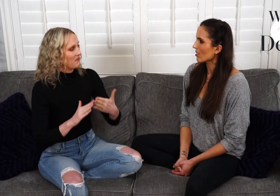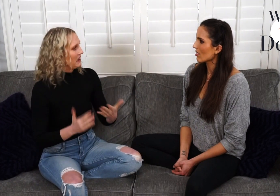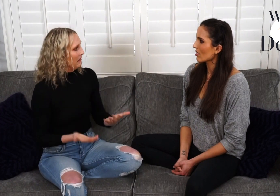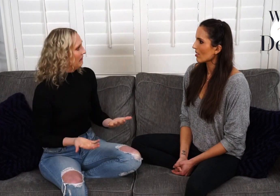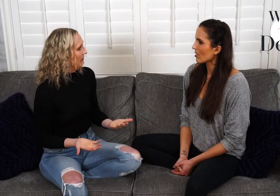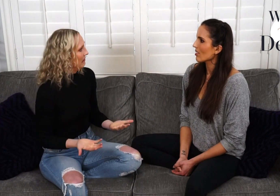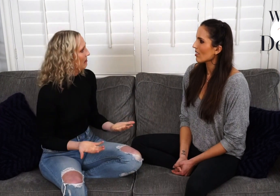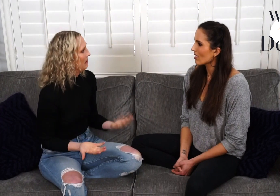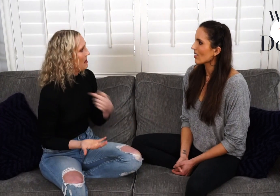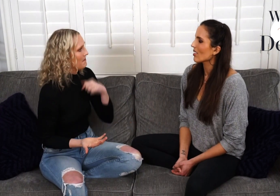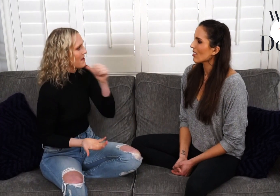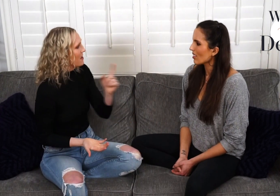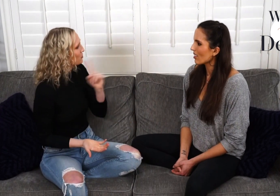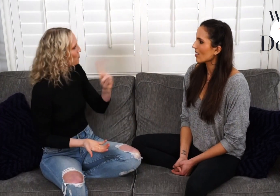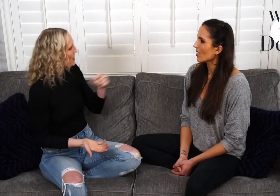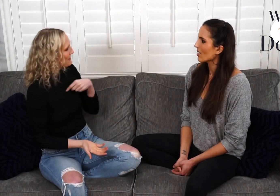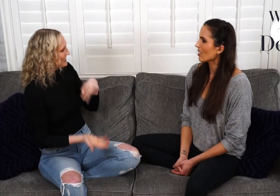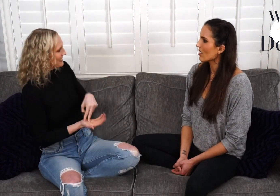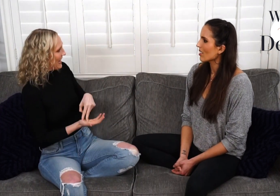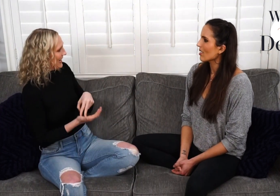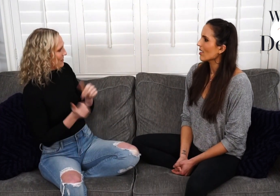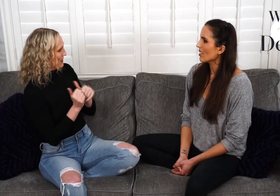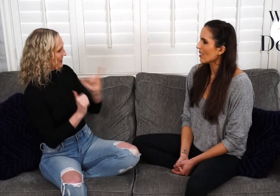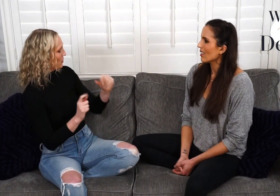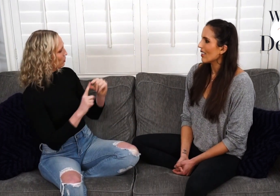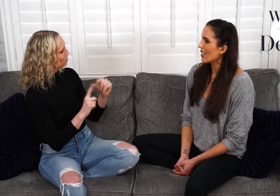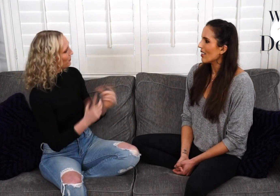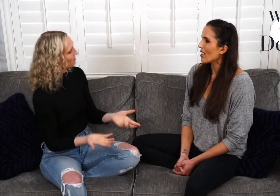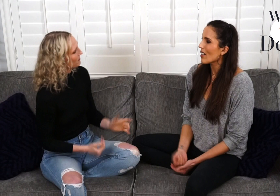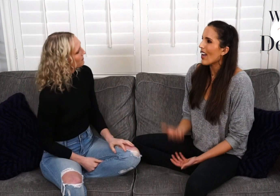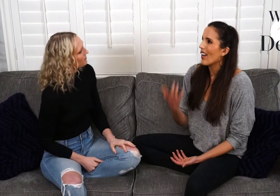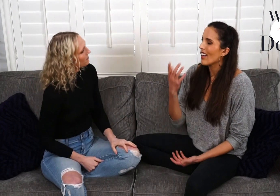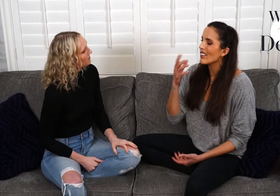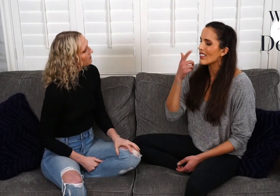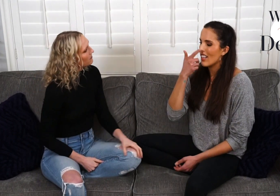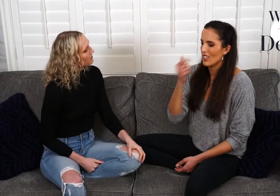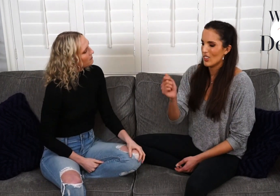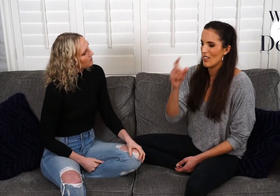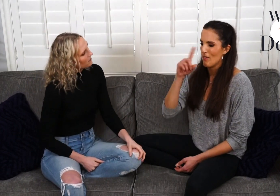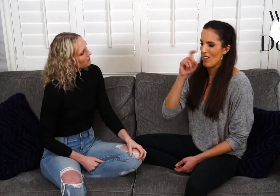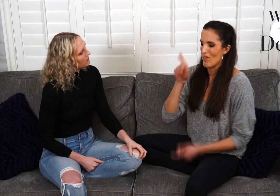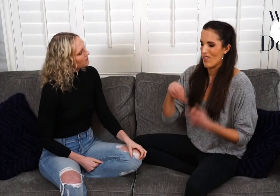Deaf Community, I don't I'm not quite sure where I stand with that word. - That's interesting,